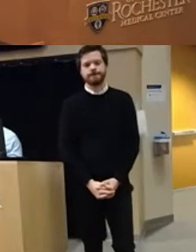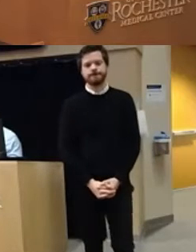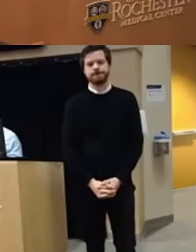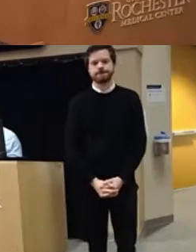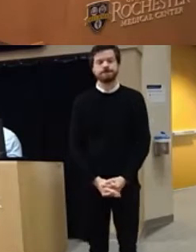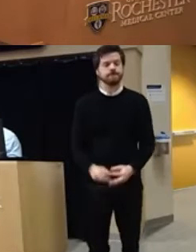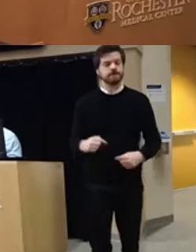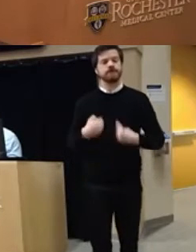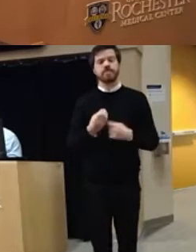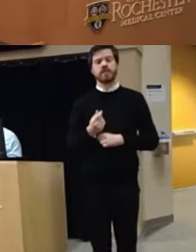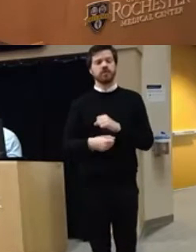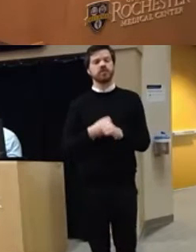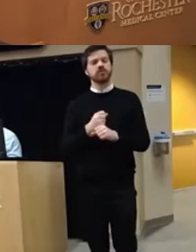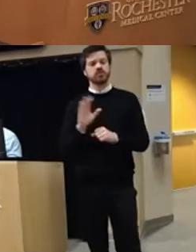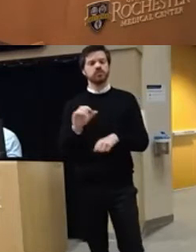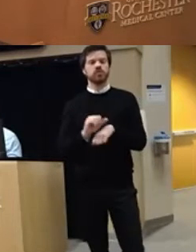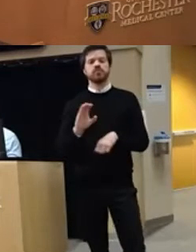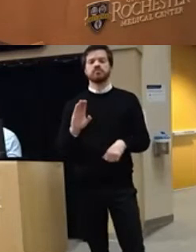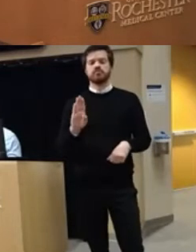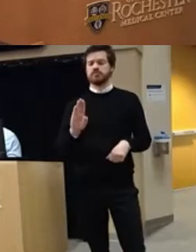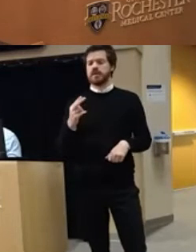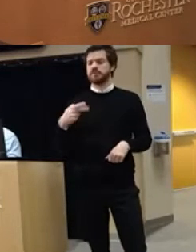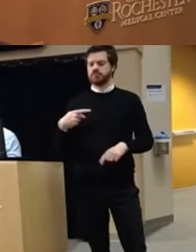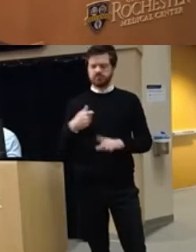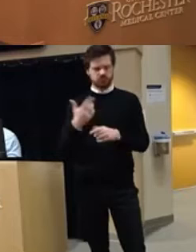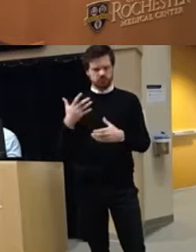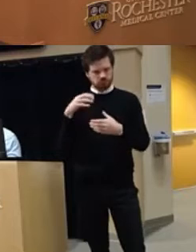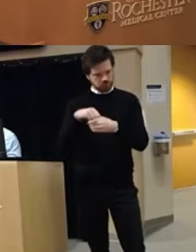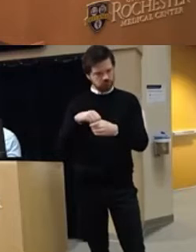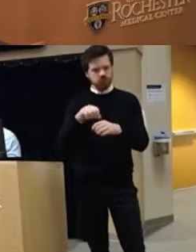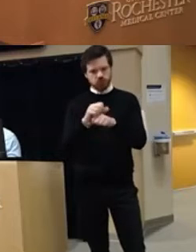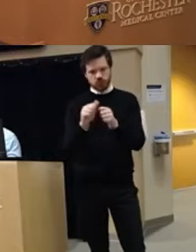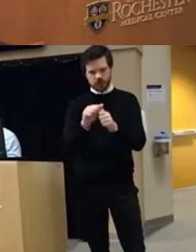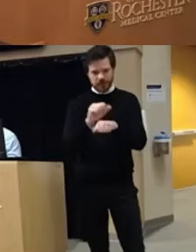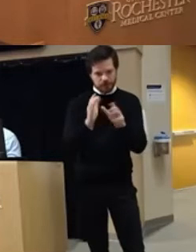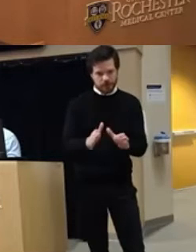several years her work at BHP has been devoted to working with employees in health in Health